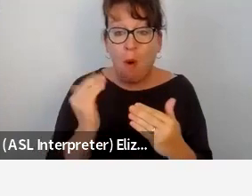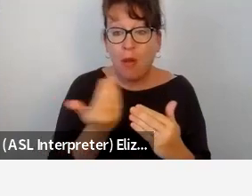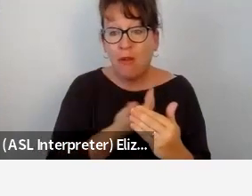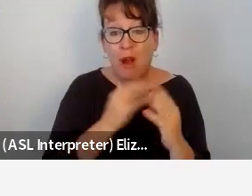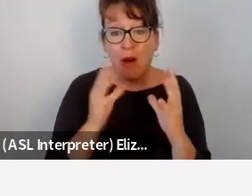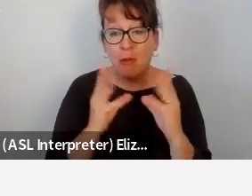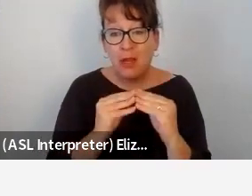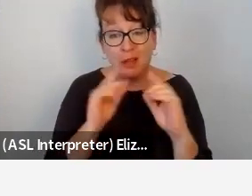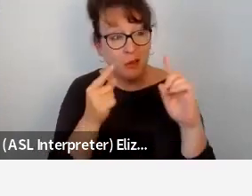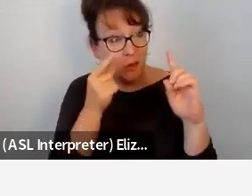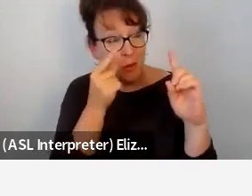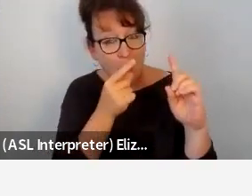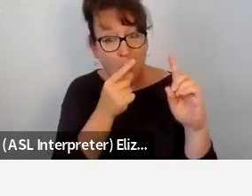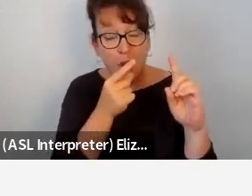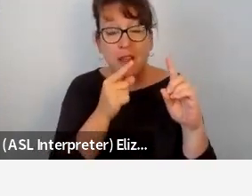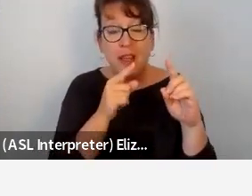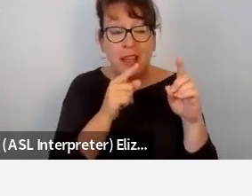and accounting practice activity,